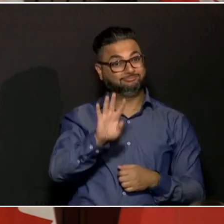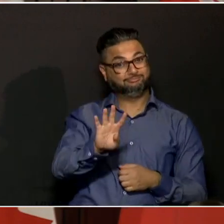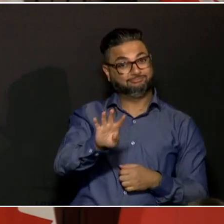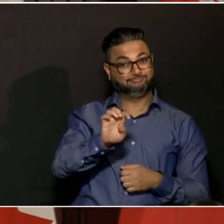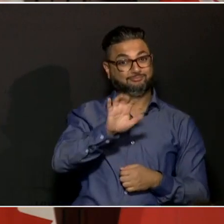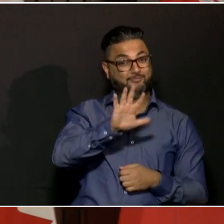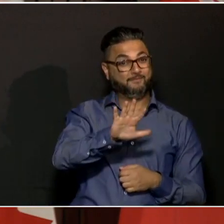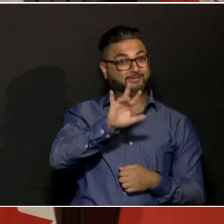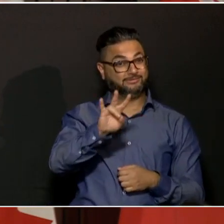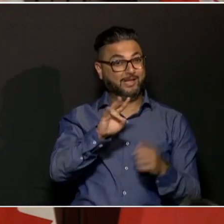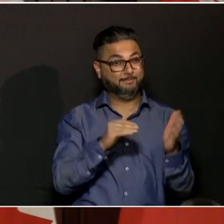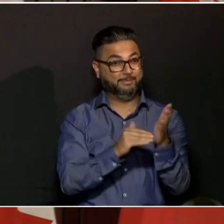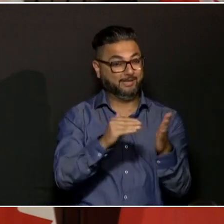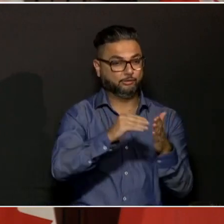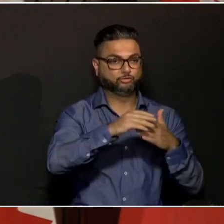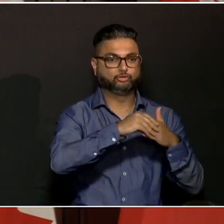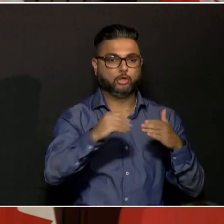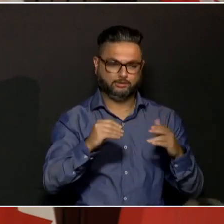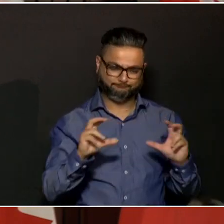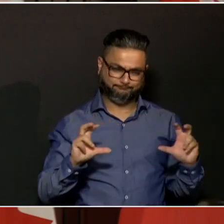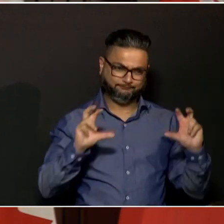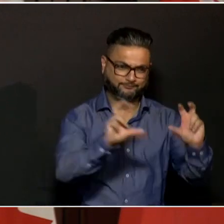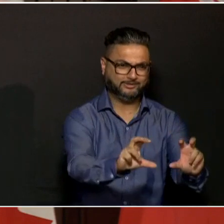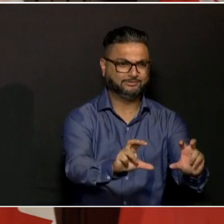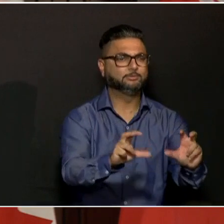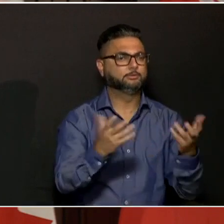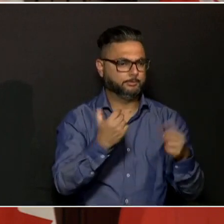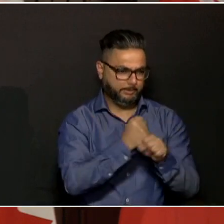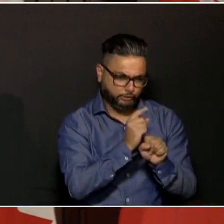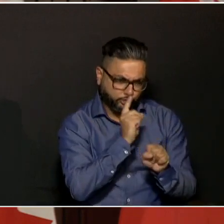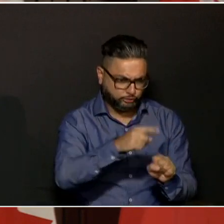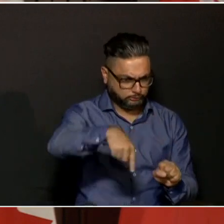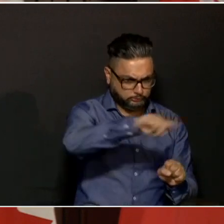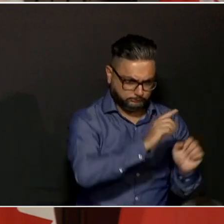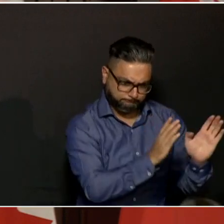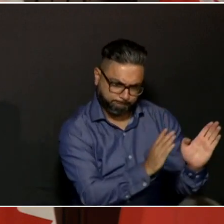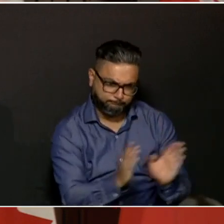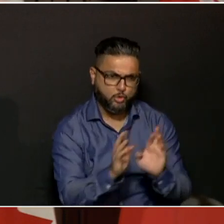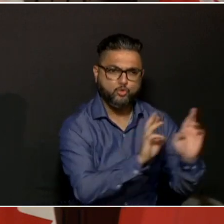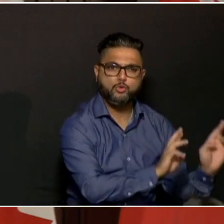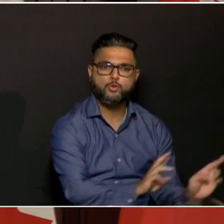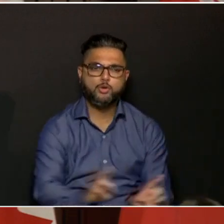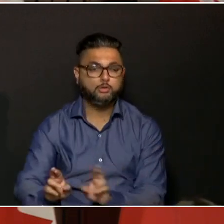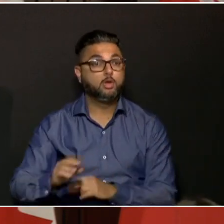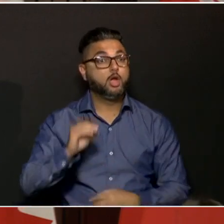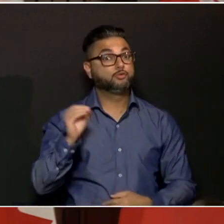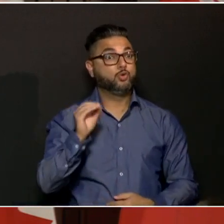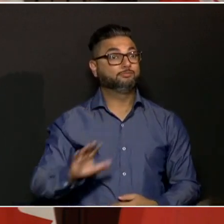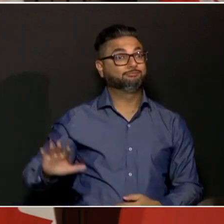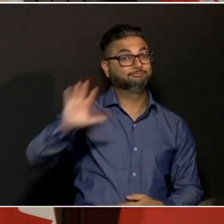That is why we are investing over for hundred $57 million to build our surge capacity in hospitals